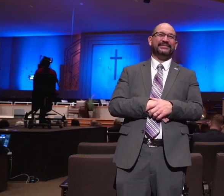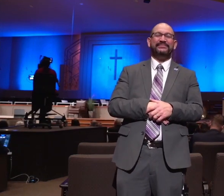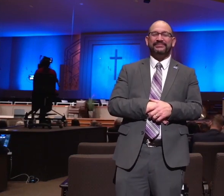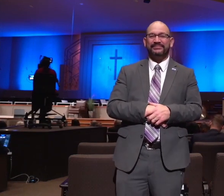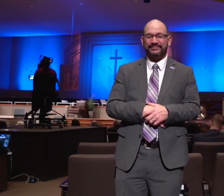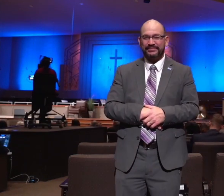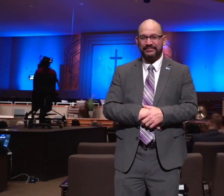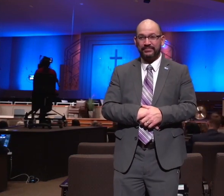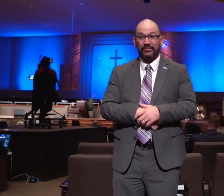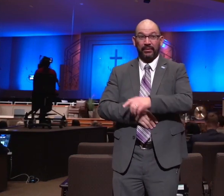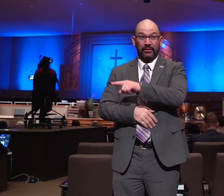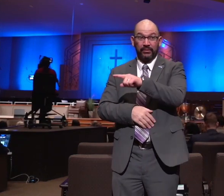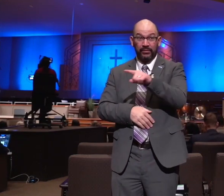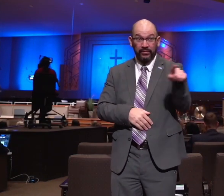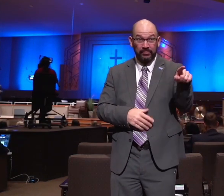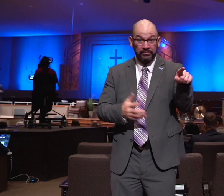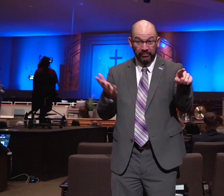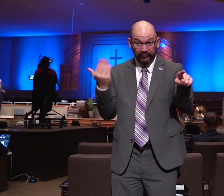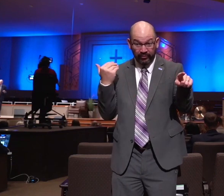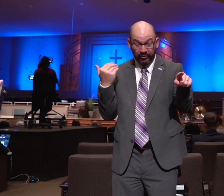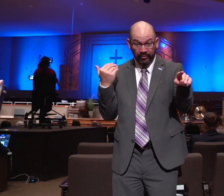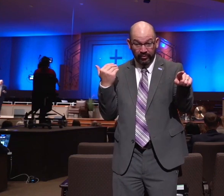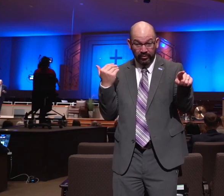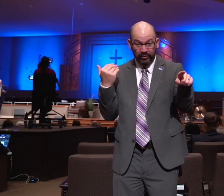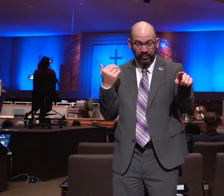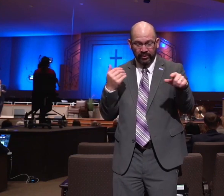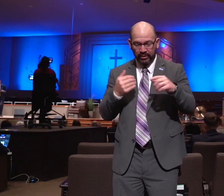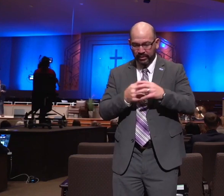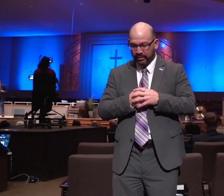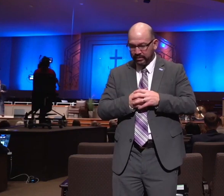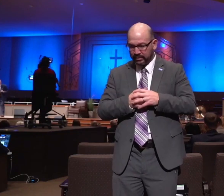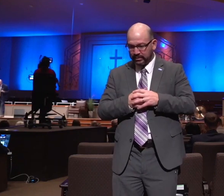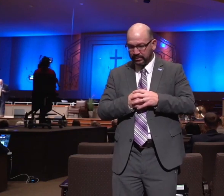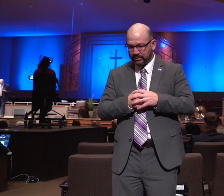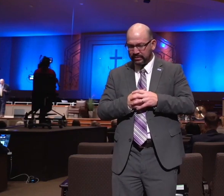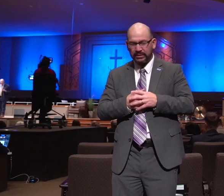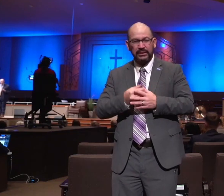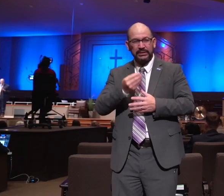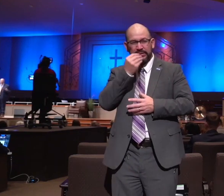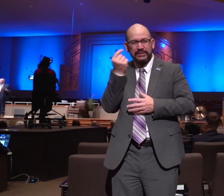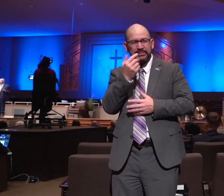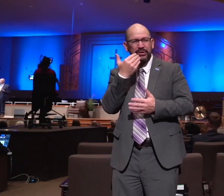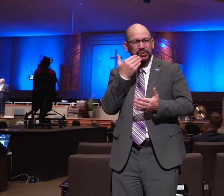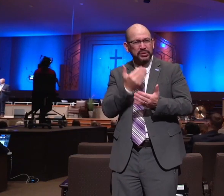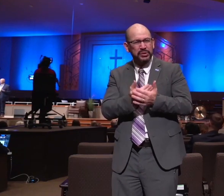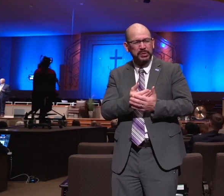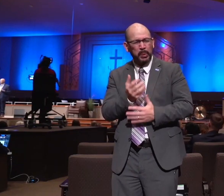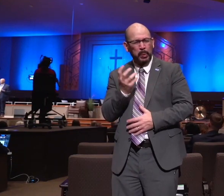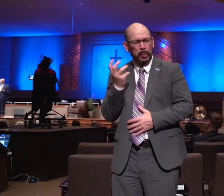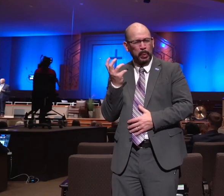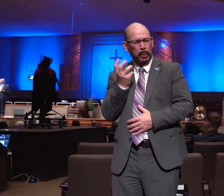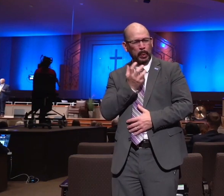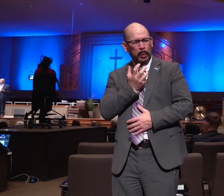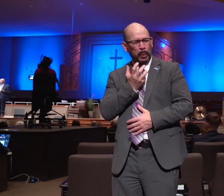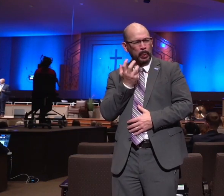have you ever had something so good to eat